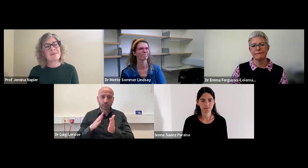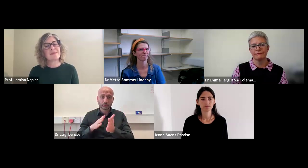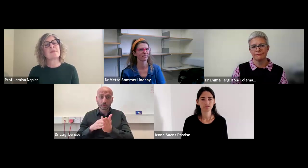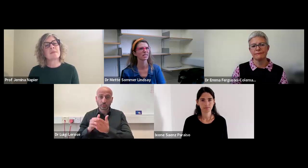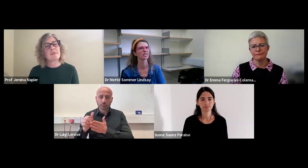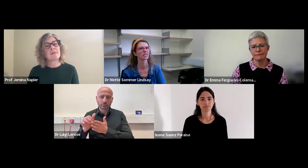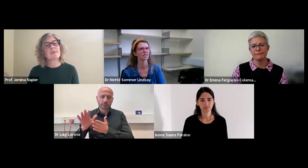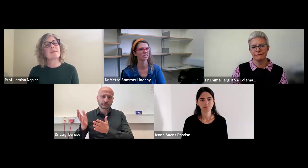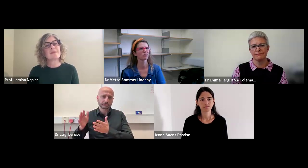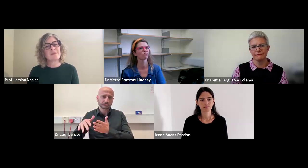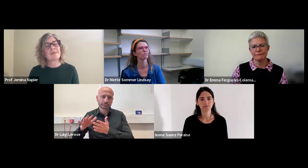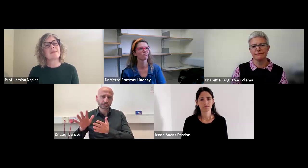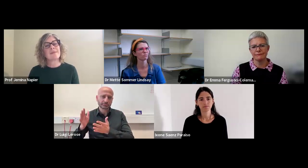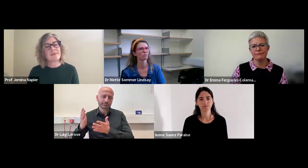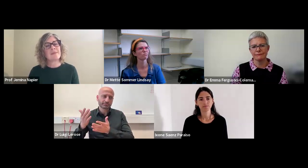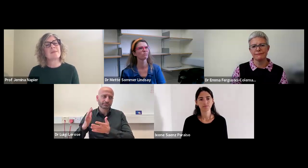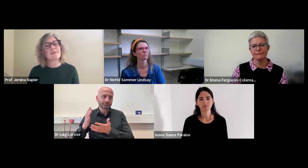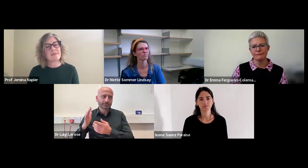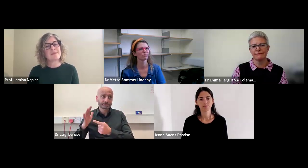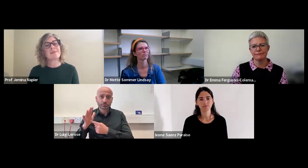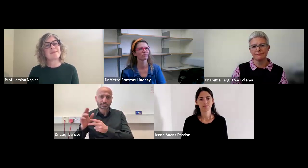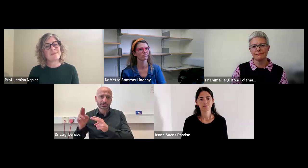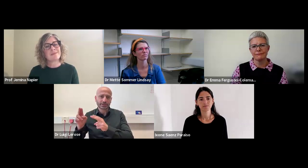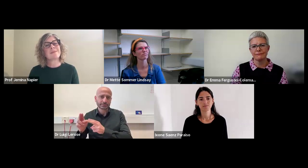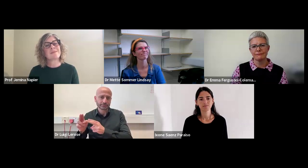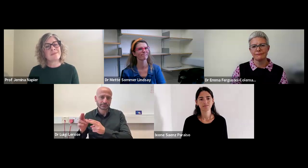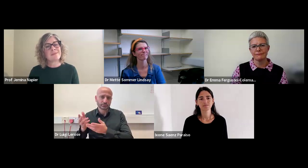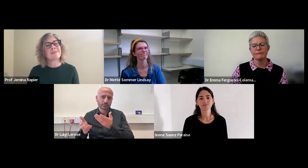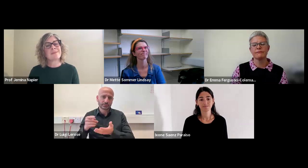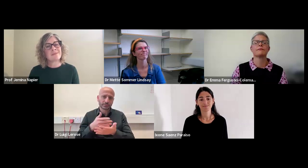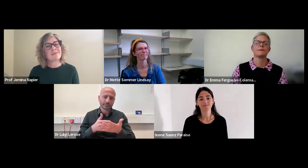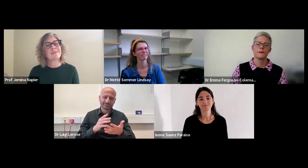not only just the language and people who use the language, we've got to consider all these